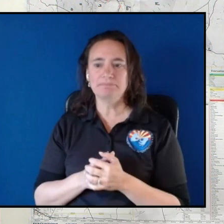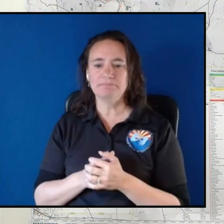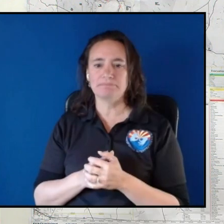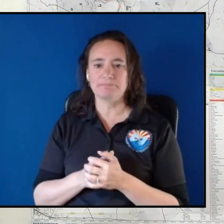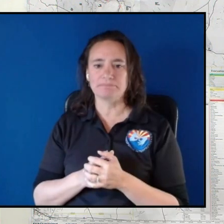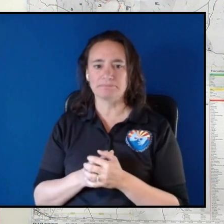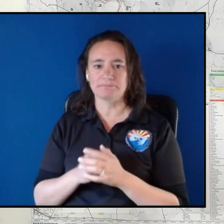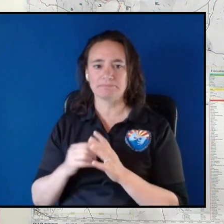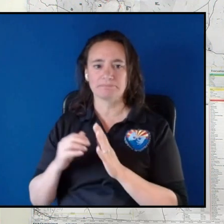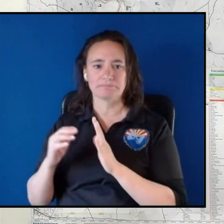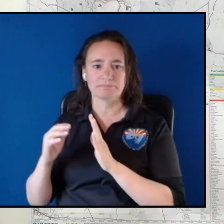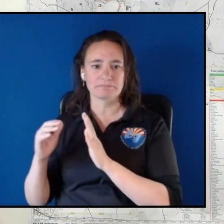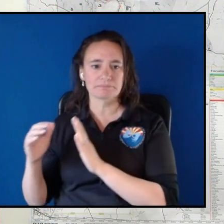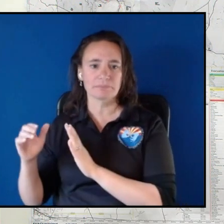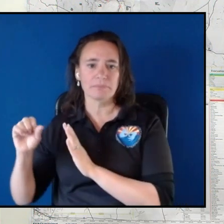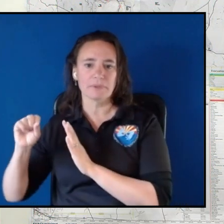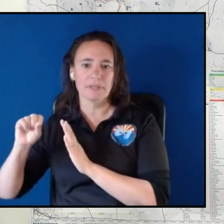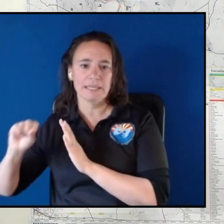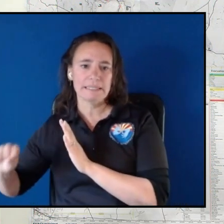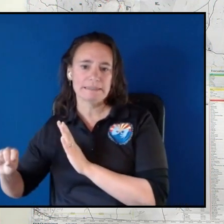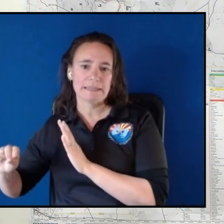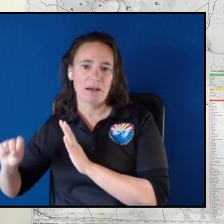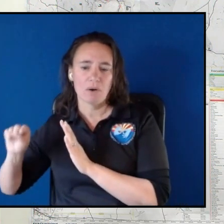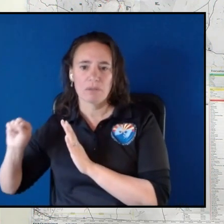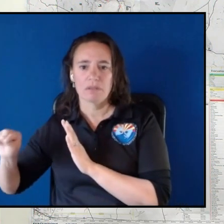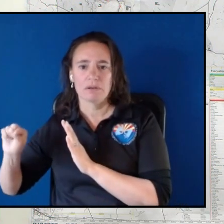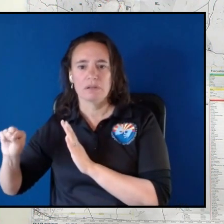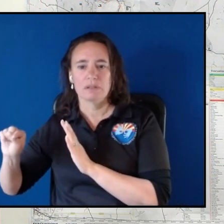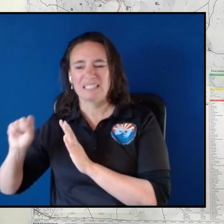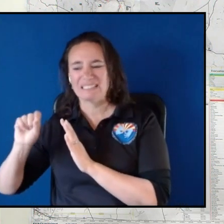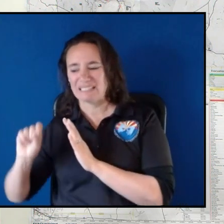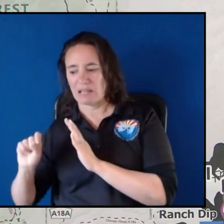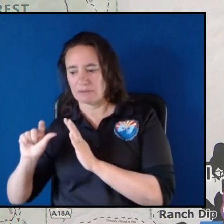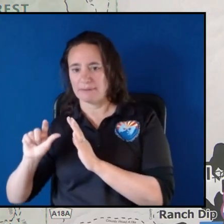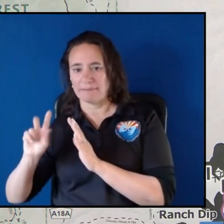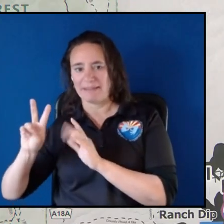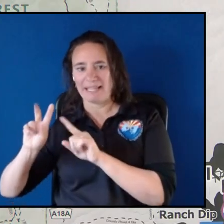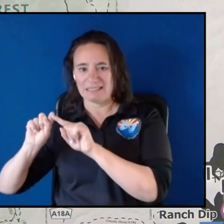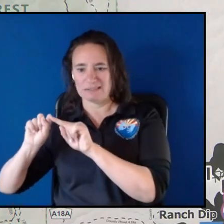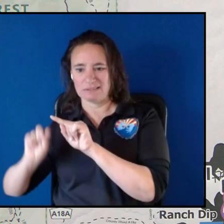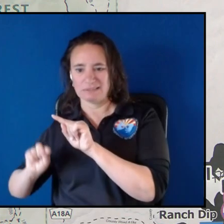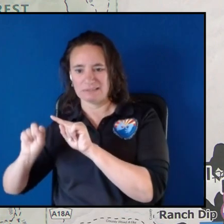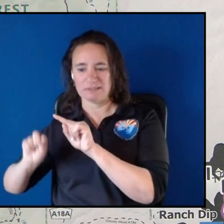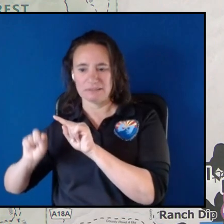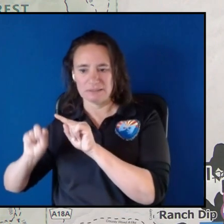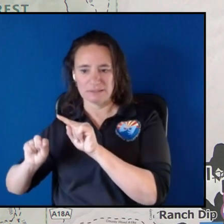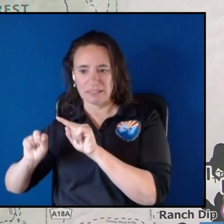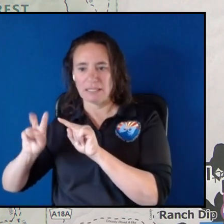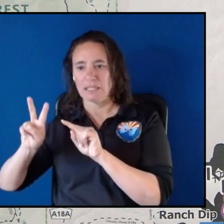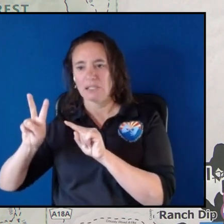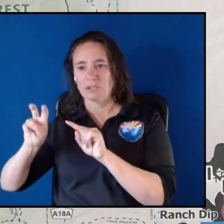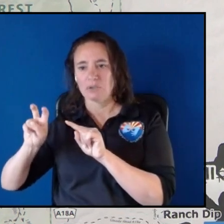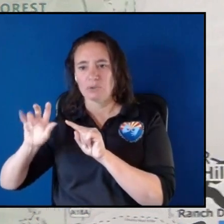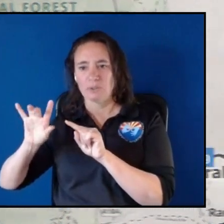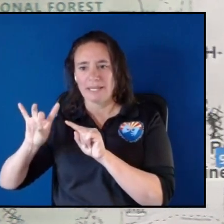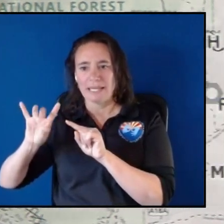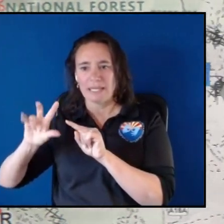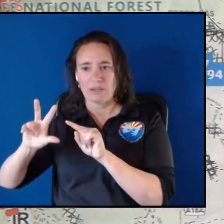southeastern edge, just south of Las Vegas here, and we progress across the 283 continuing to answer calls for service that